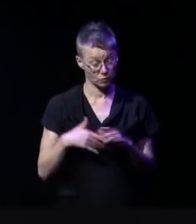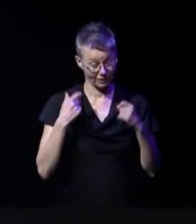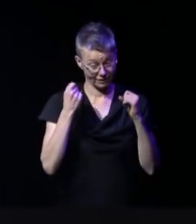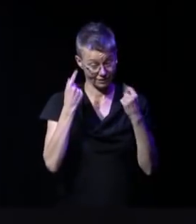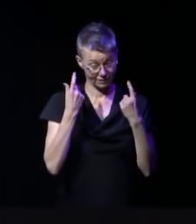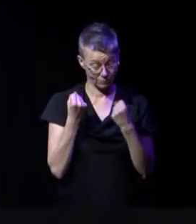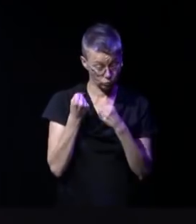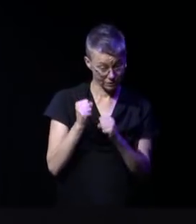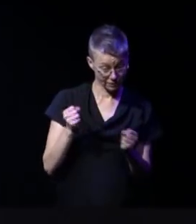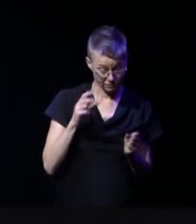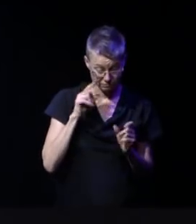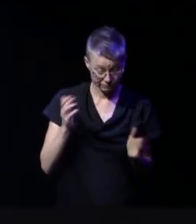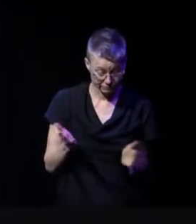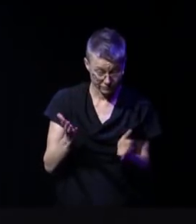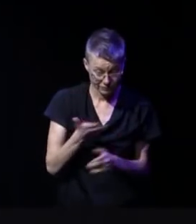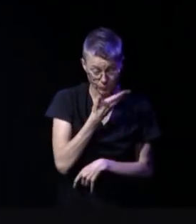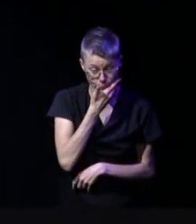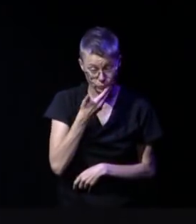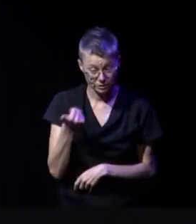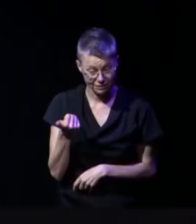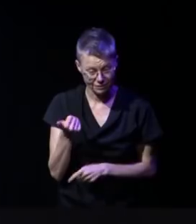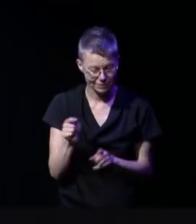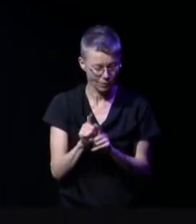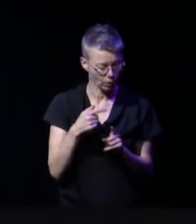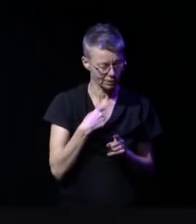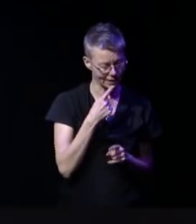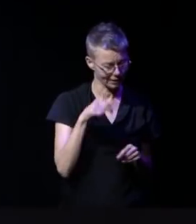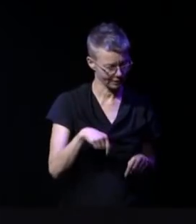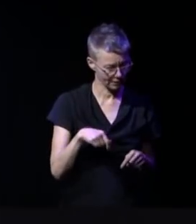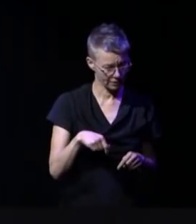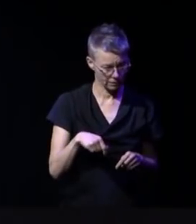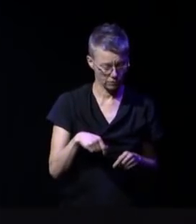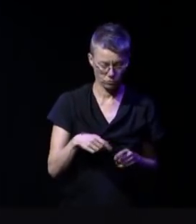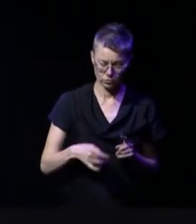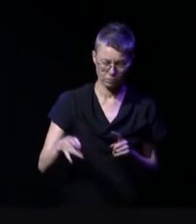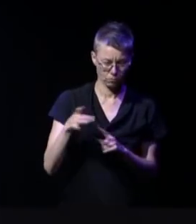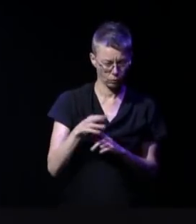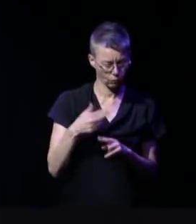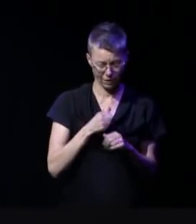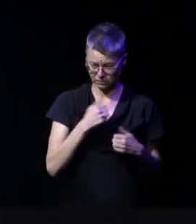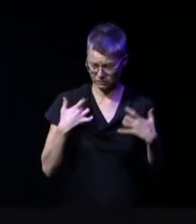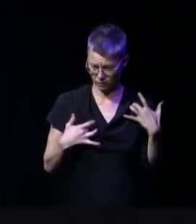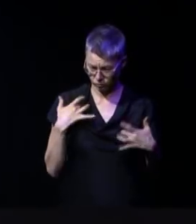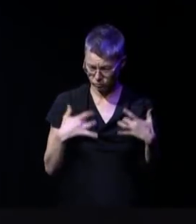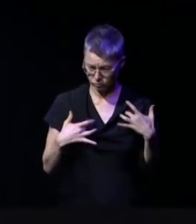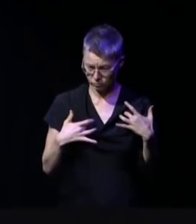and cultivating beauty as I have tried to define it here is essential to our survival. To recognise and embrace